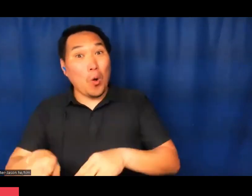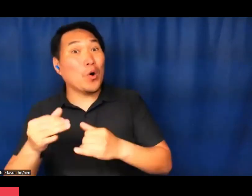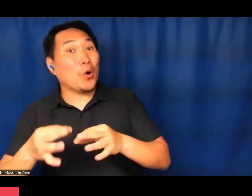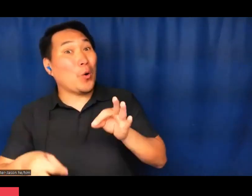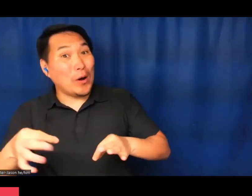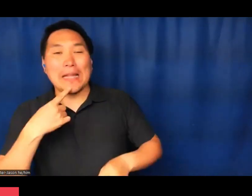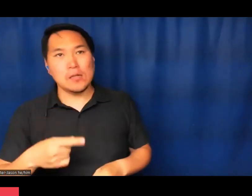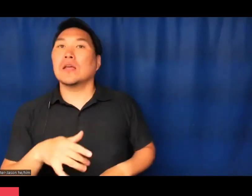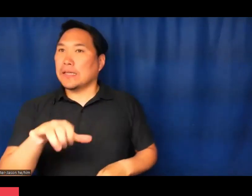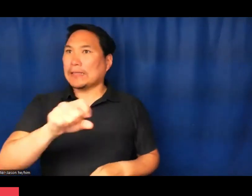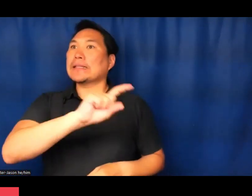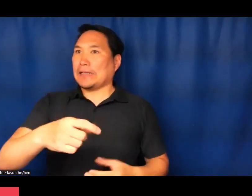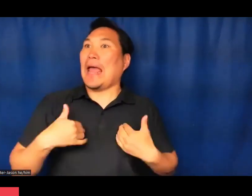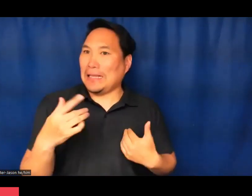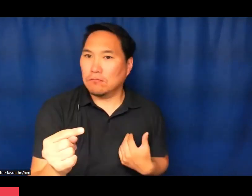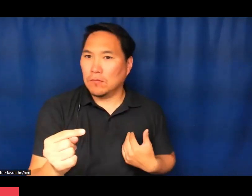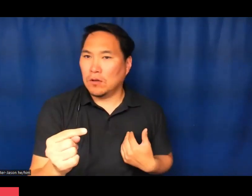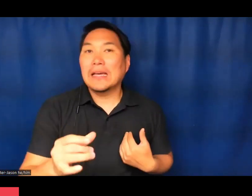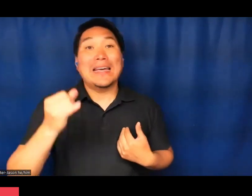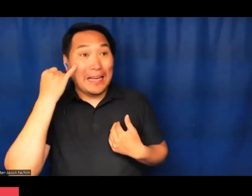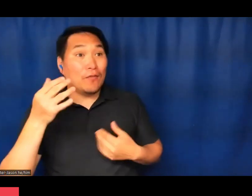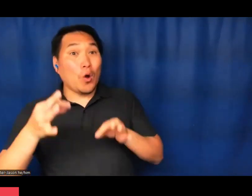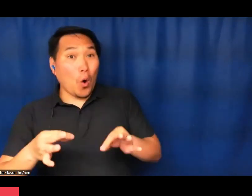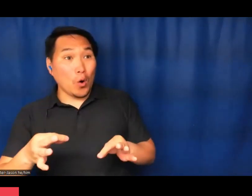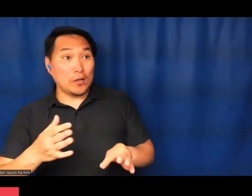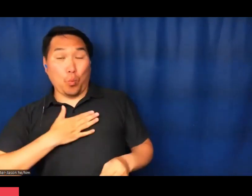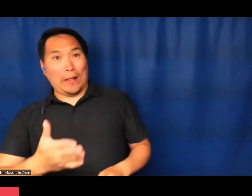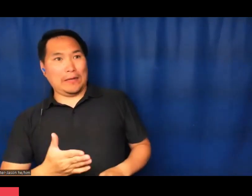And so if the Court grants standing to a case like this, that could invite other states